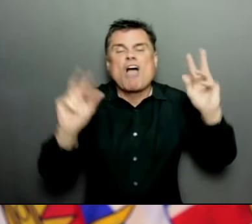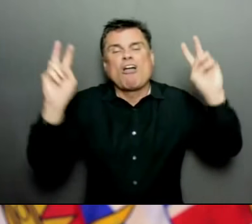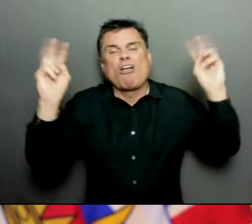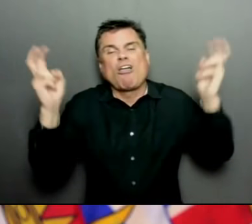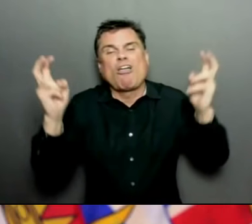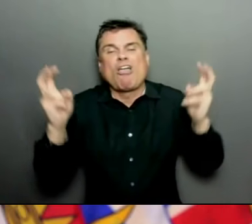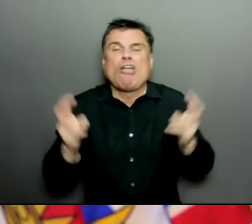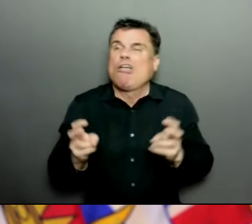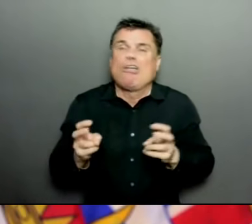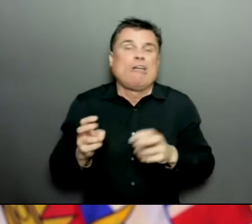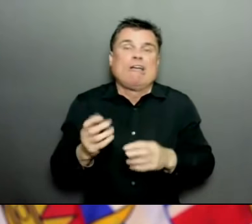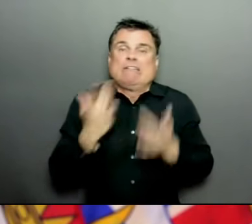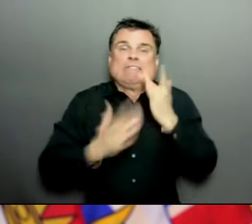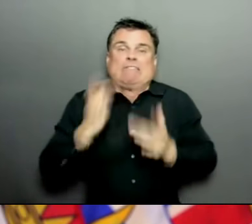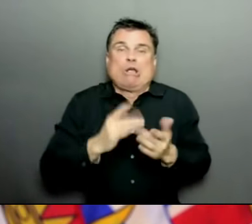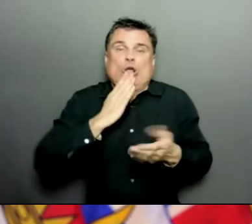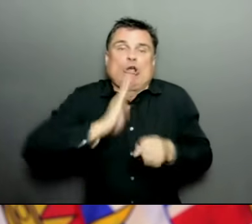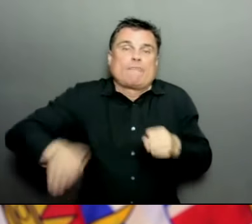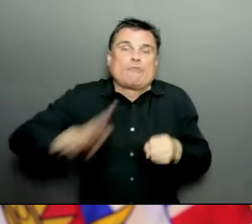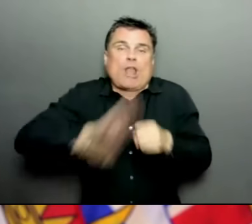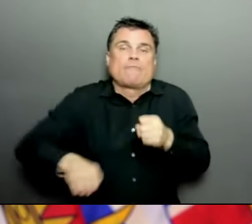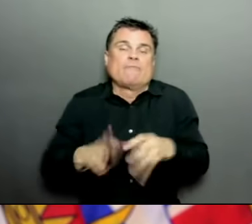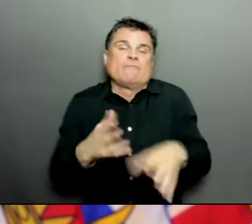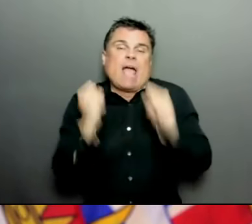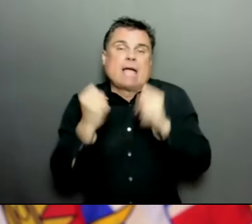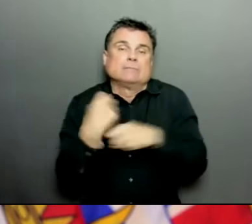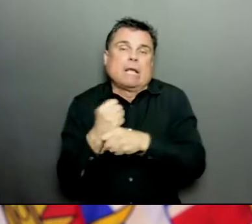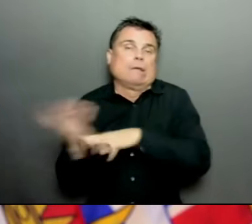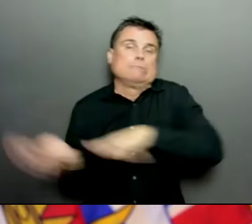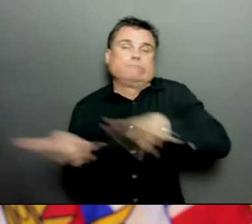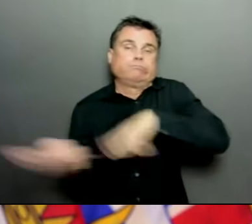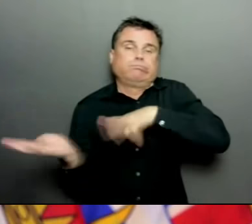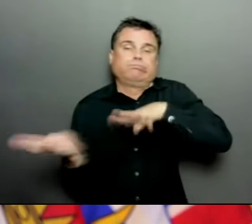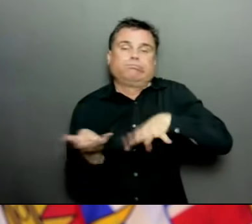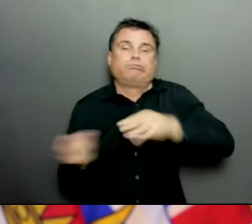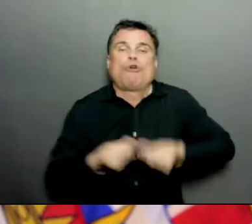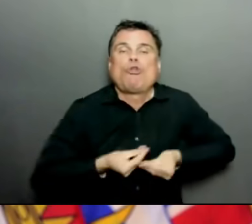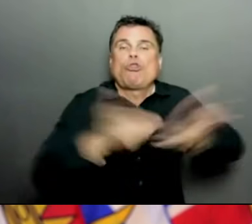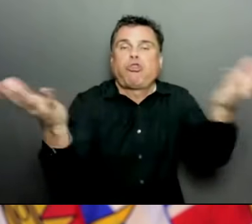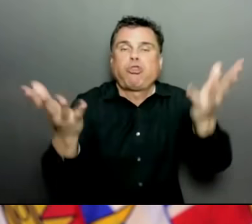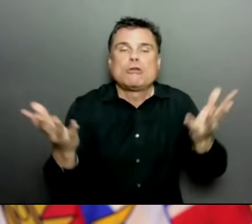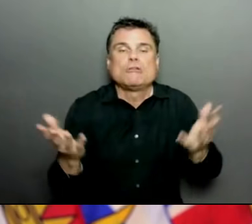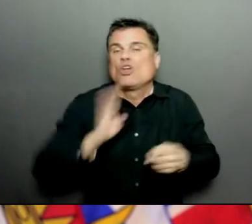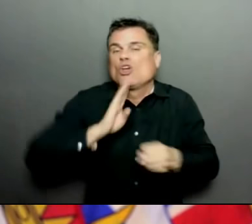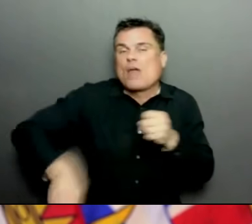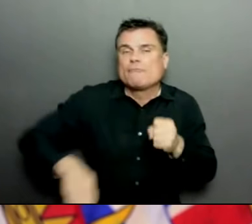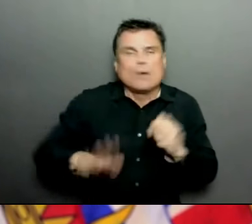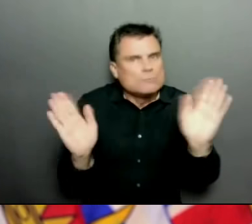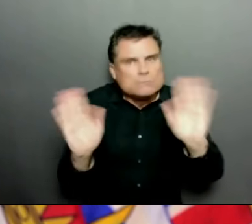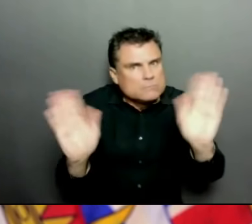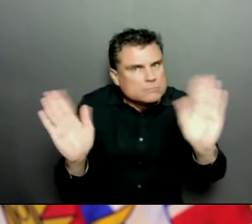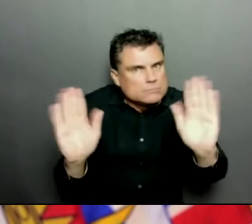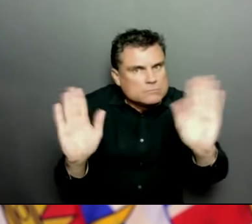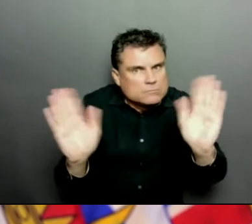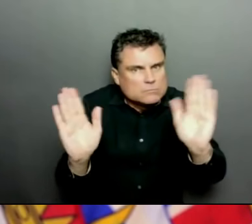We have started talking about that. We have our strategies and healthcare workers